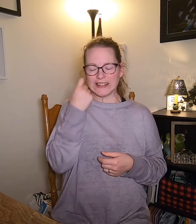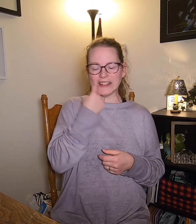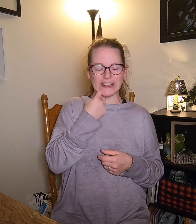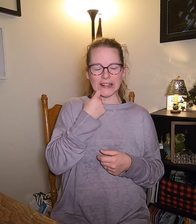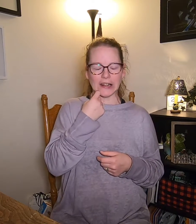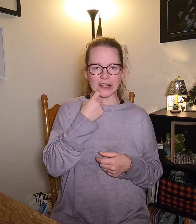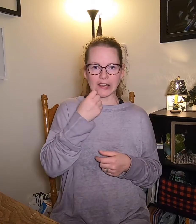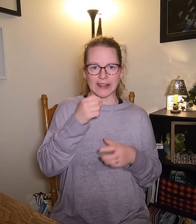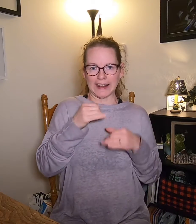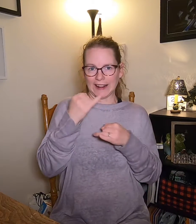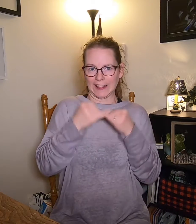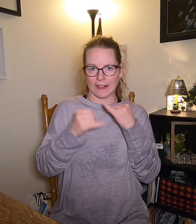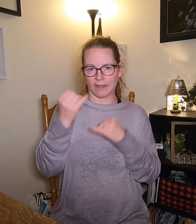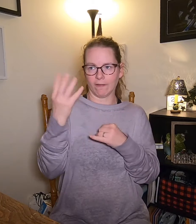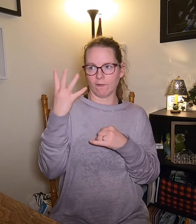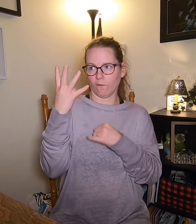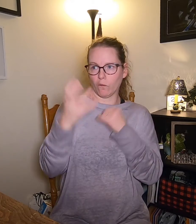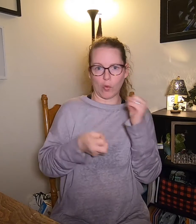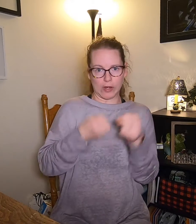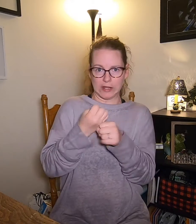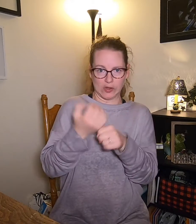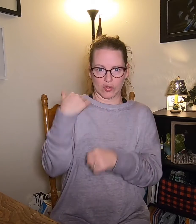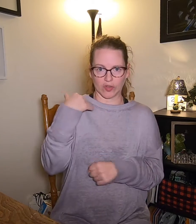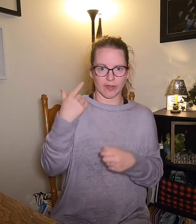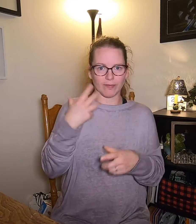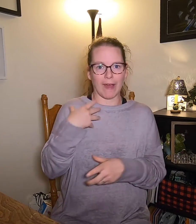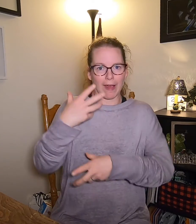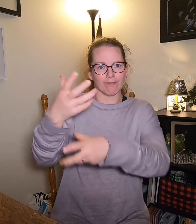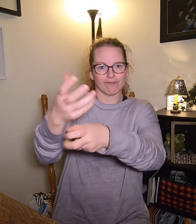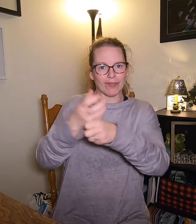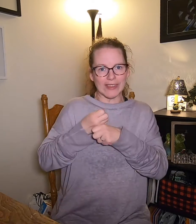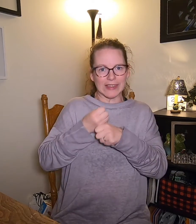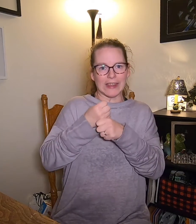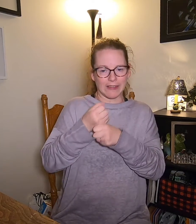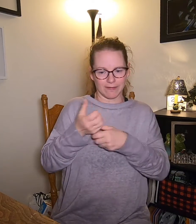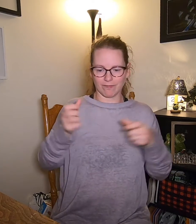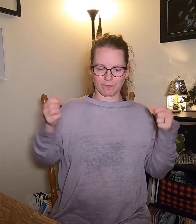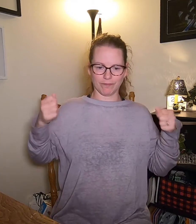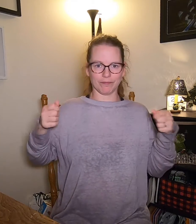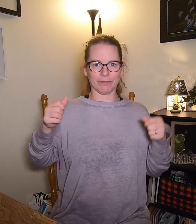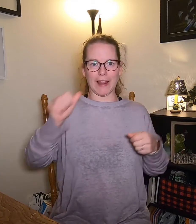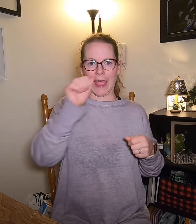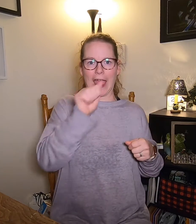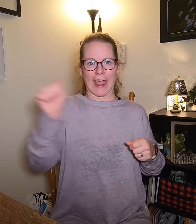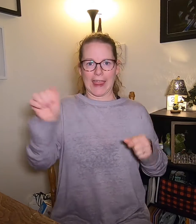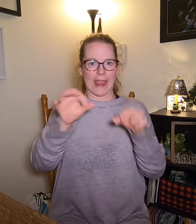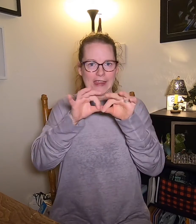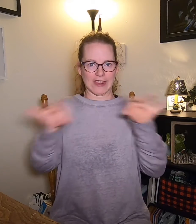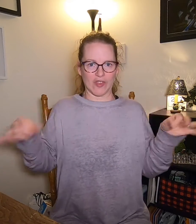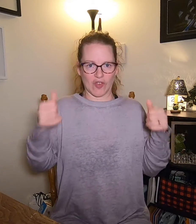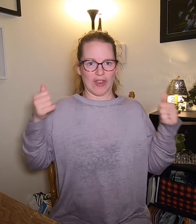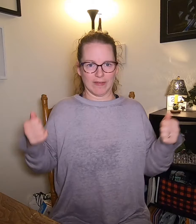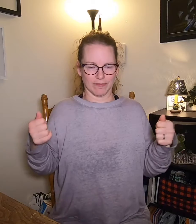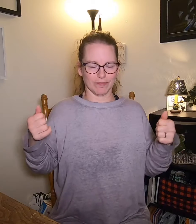And recently, 4 years ago I received my AA degree